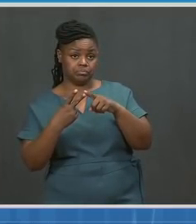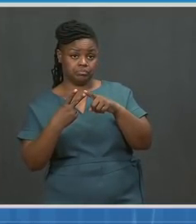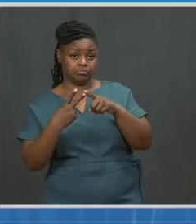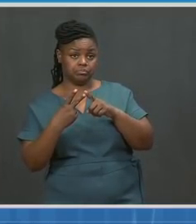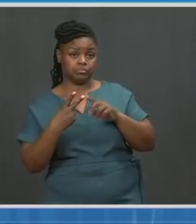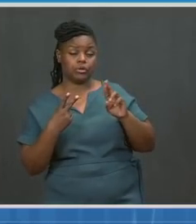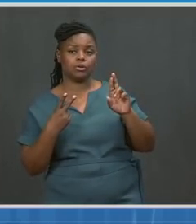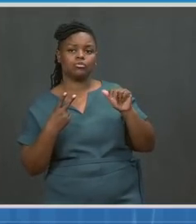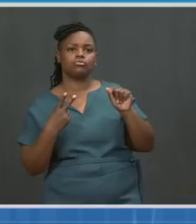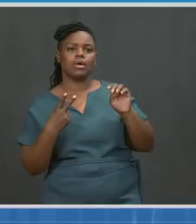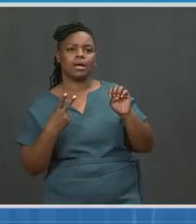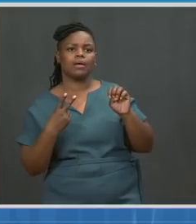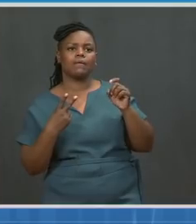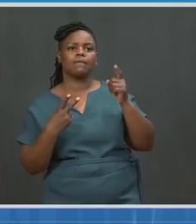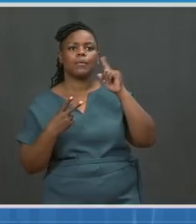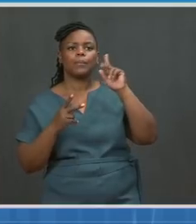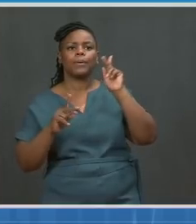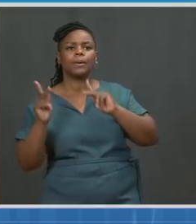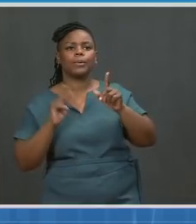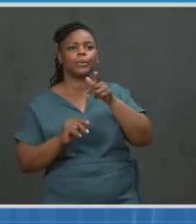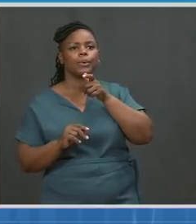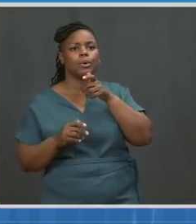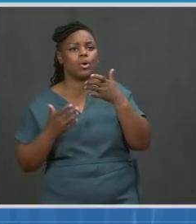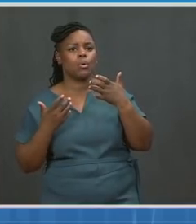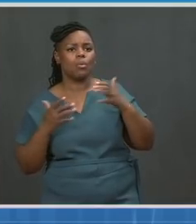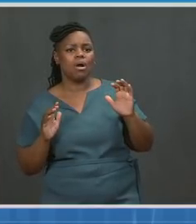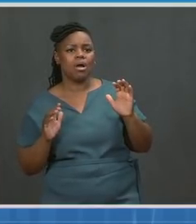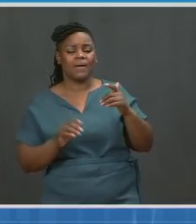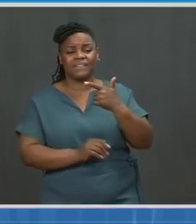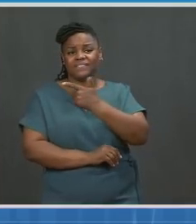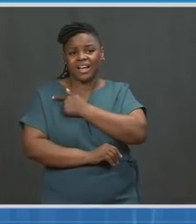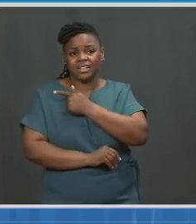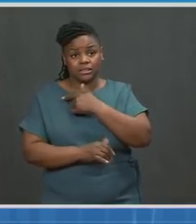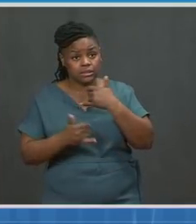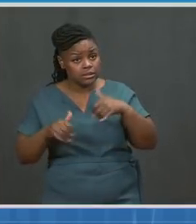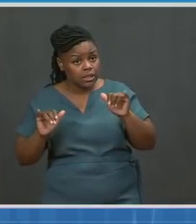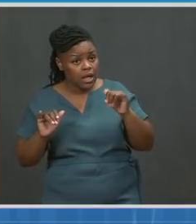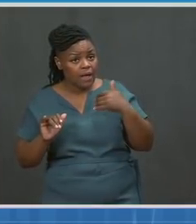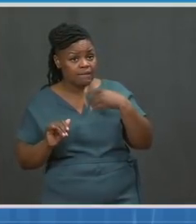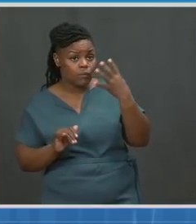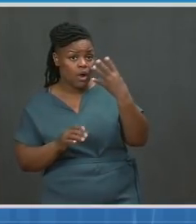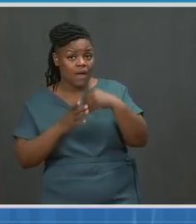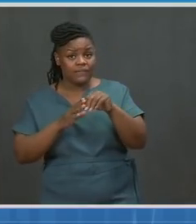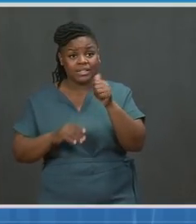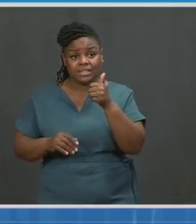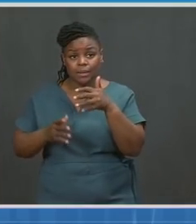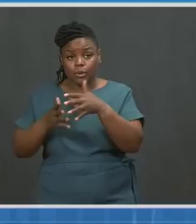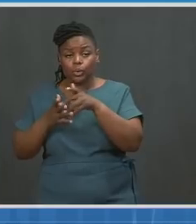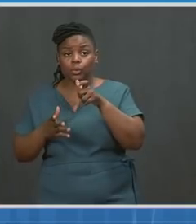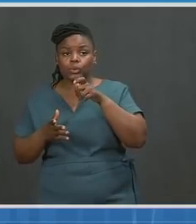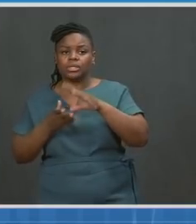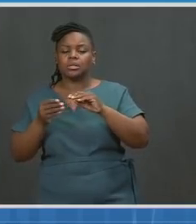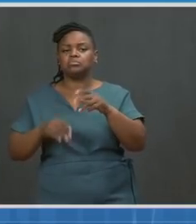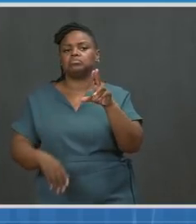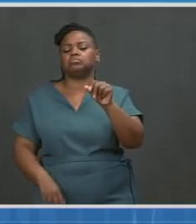are dropping, you still have about 4 in 10 Americans who say "maybe" or "no" they're not going to get the vaccine.